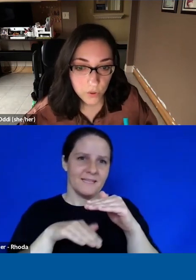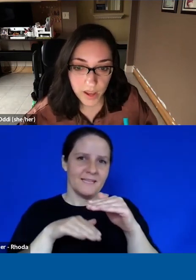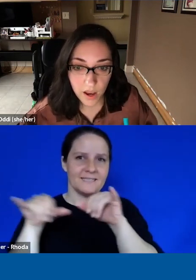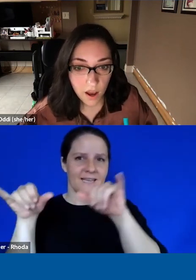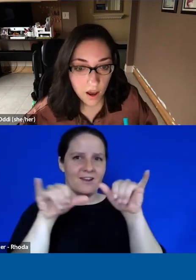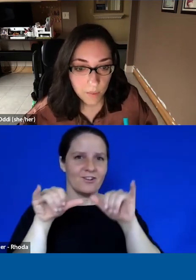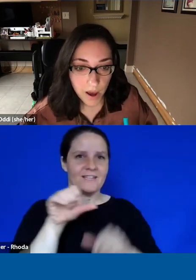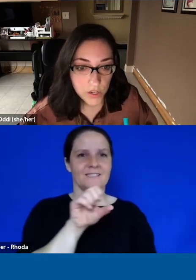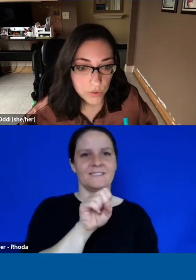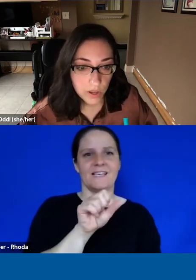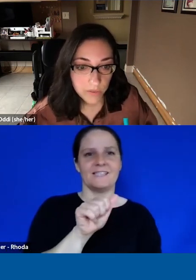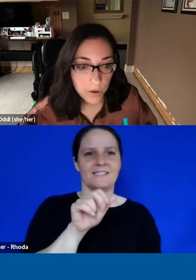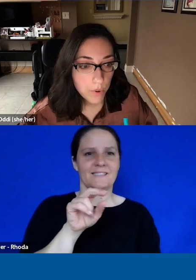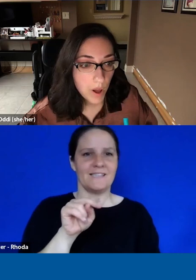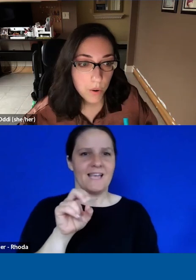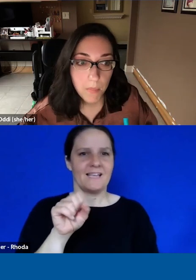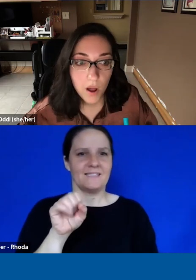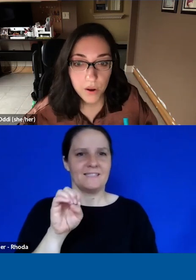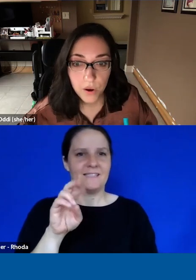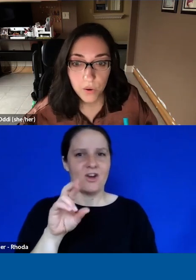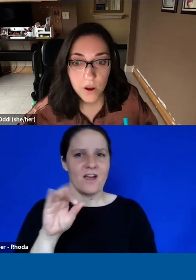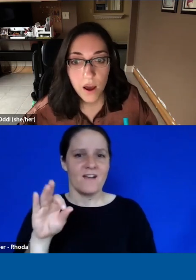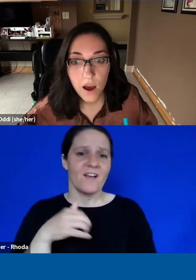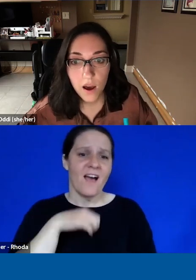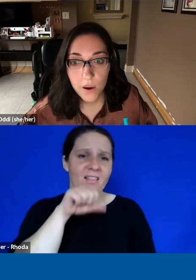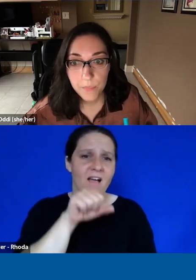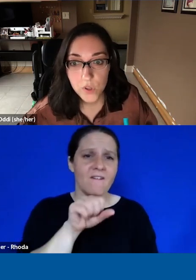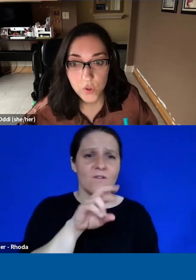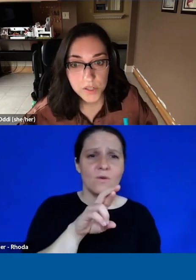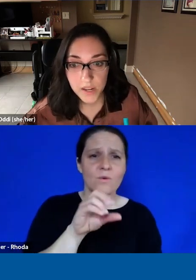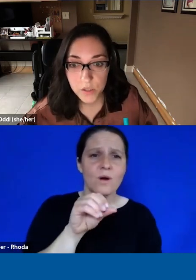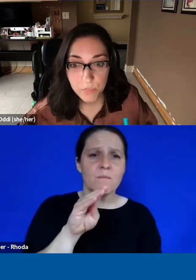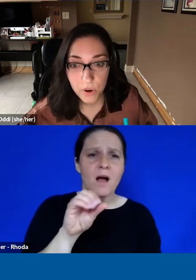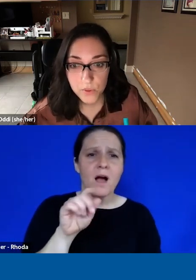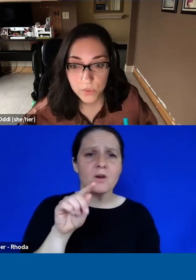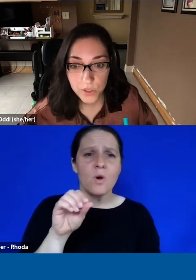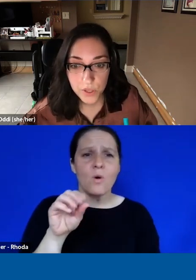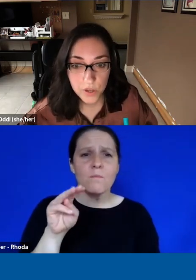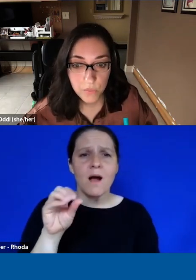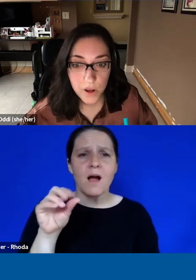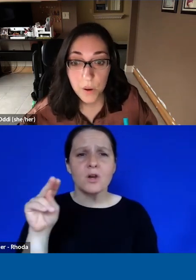so I do love like roboto mono, source sans pro is a really good one,